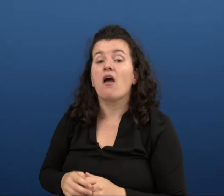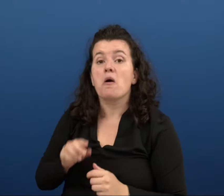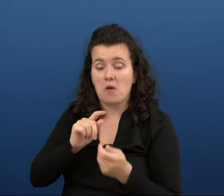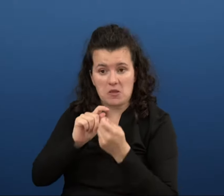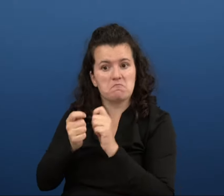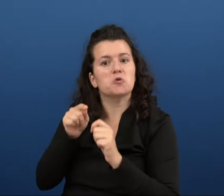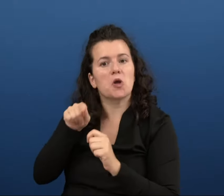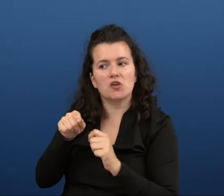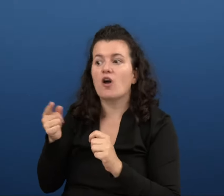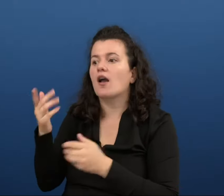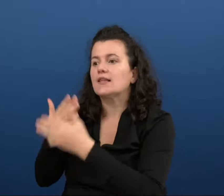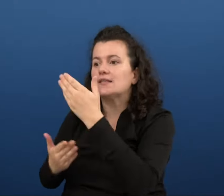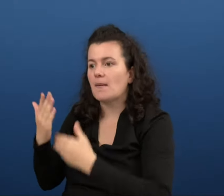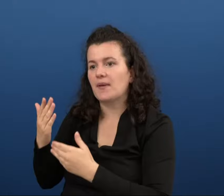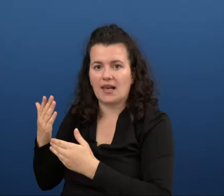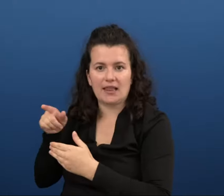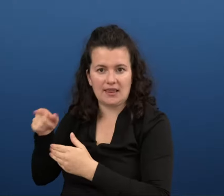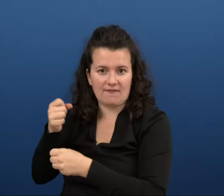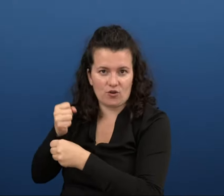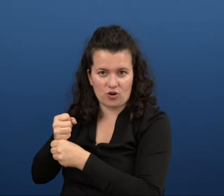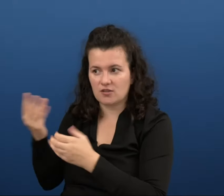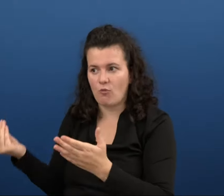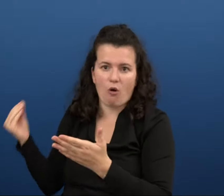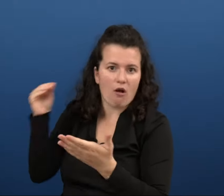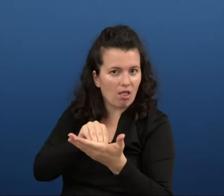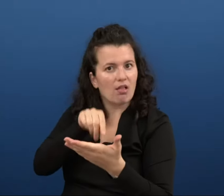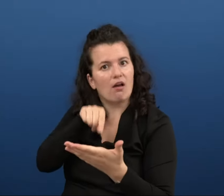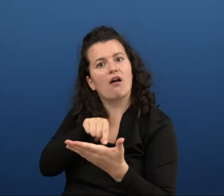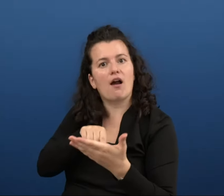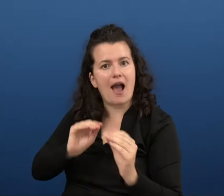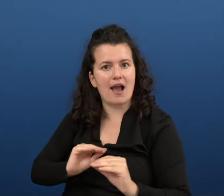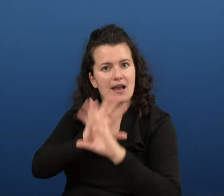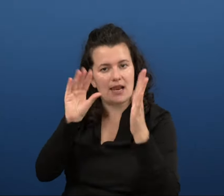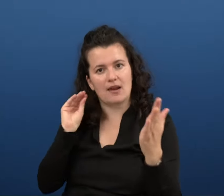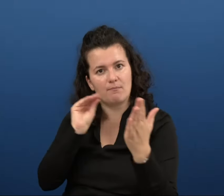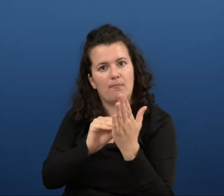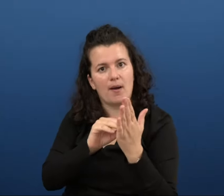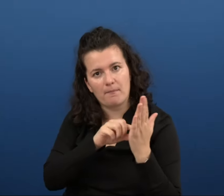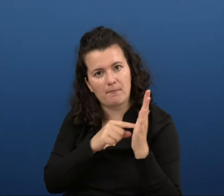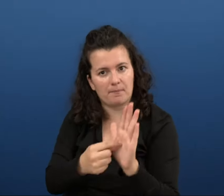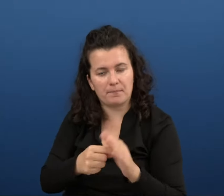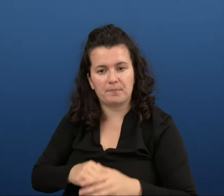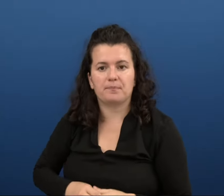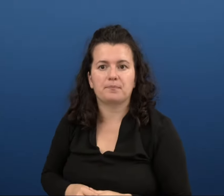coming out clearly within the review of never 16:31:08 lose and as I